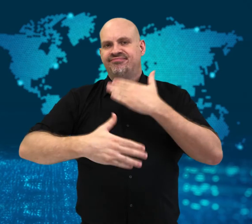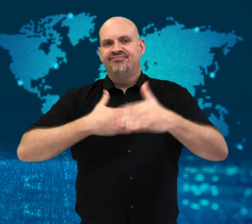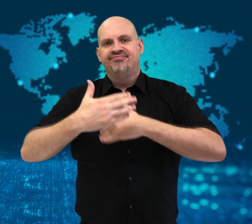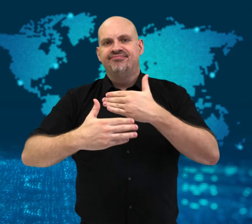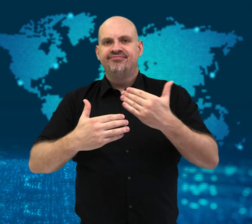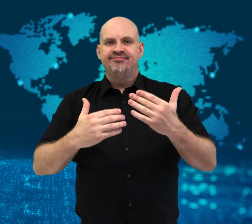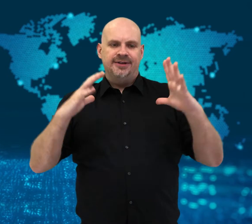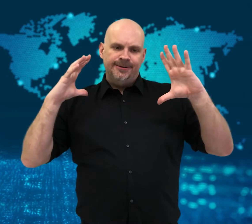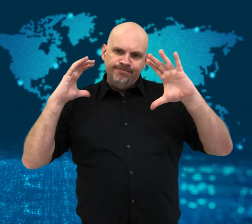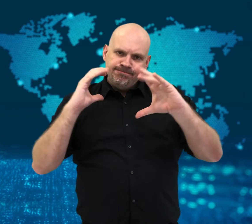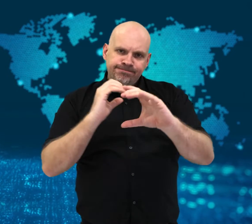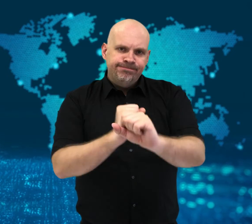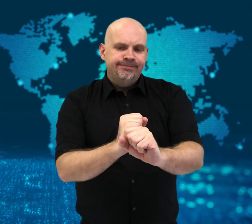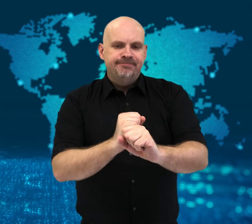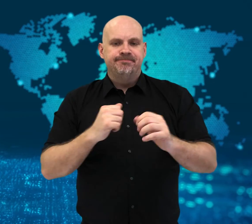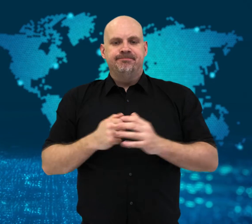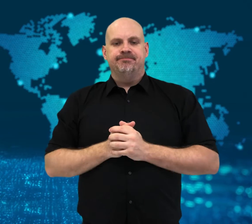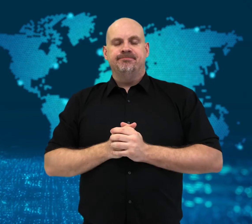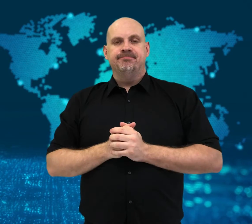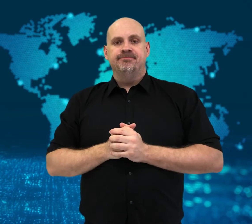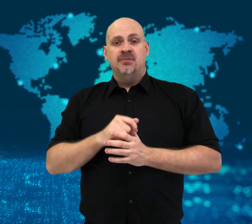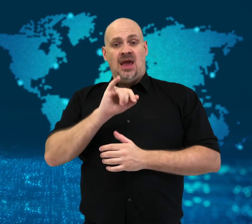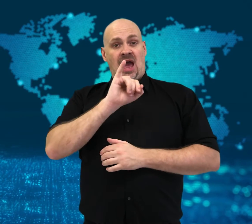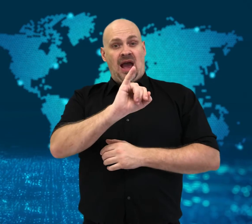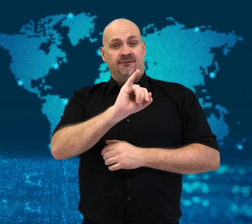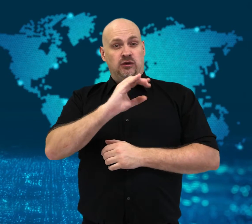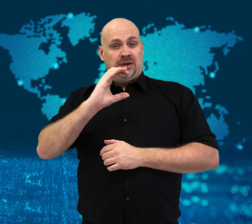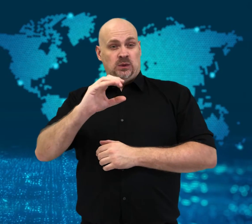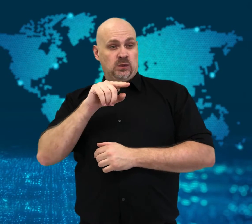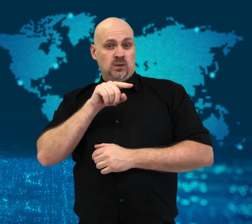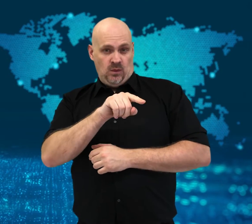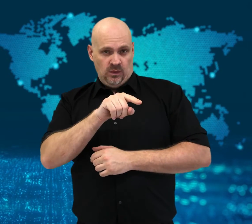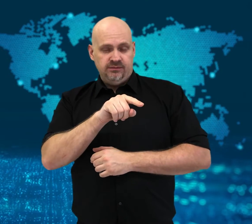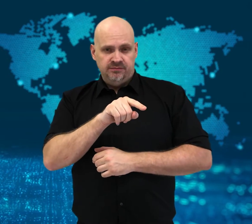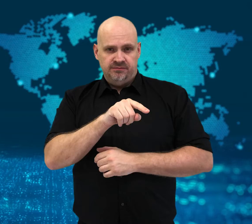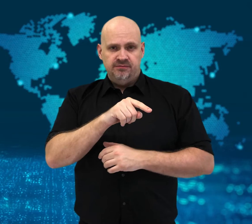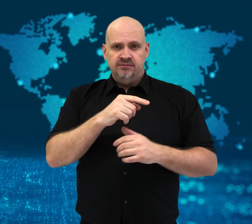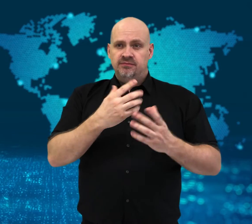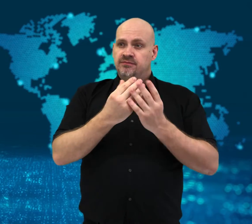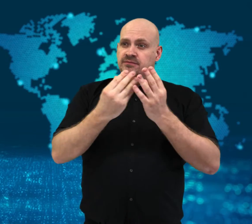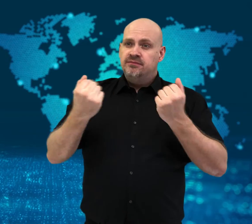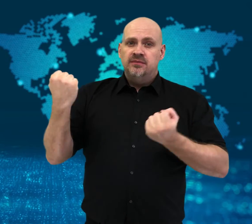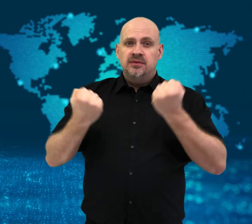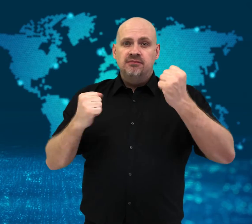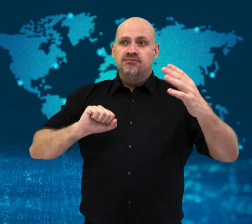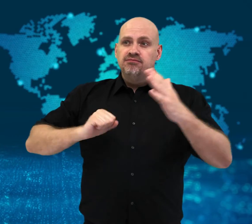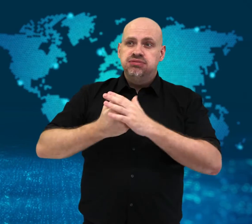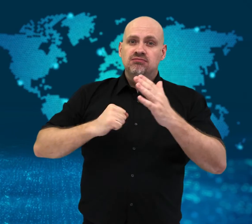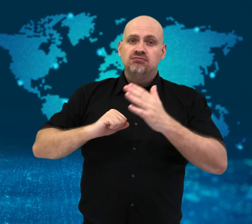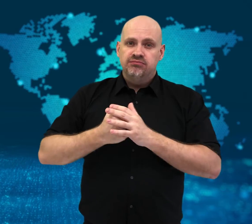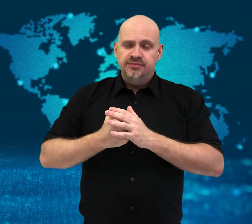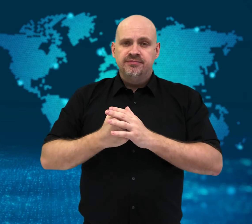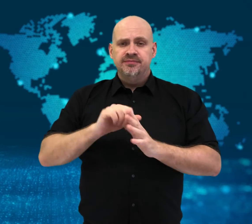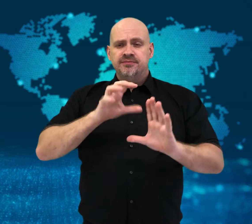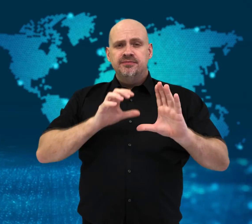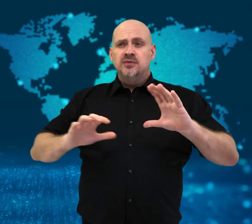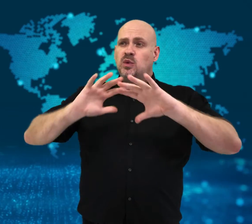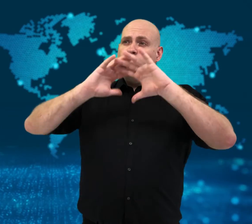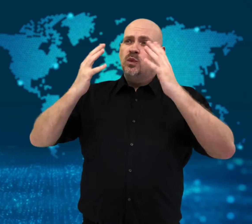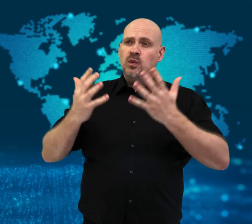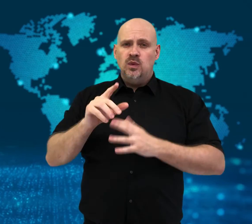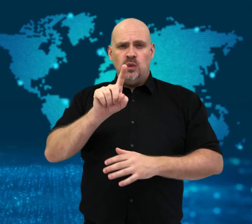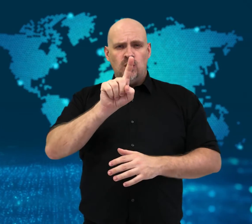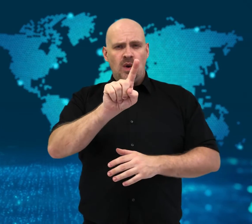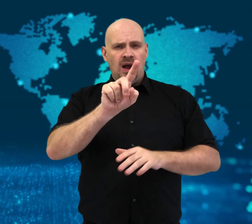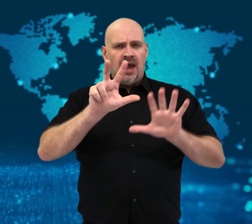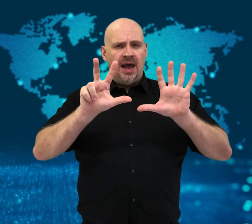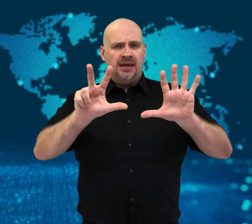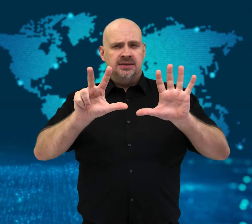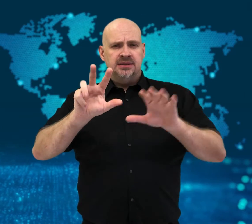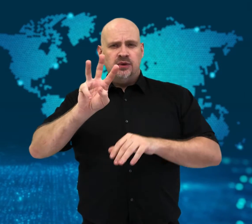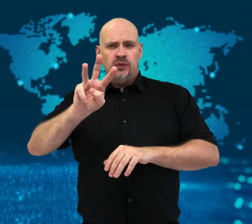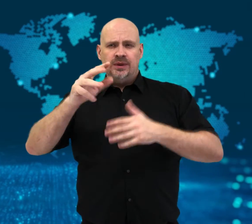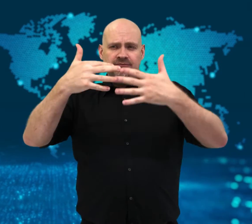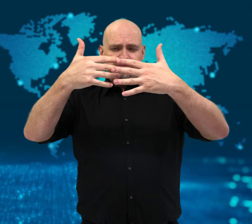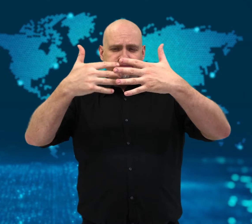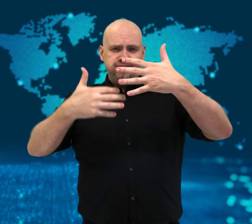Ivory Coast places 50th globally out of 183 in countries with the